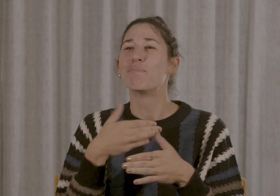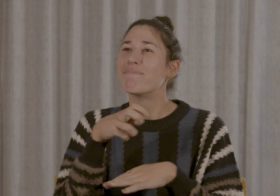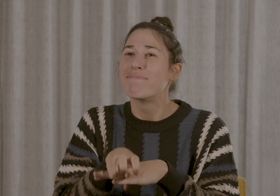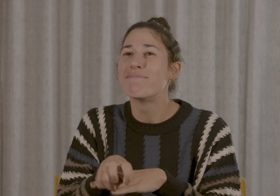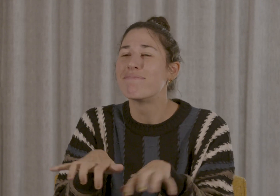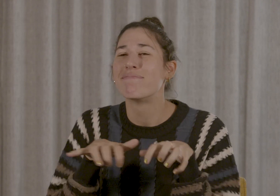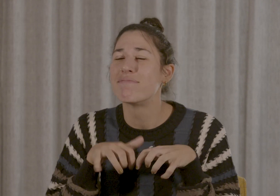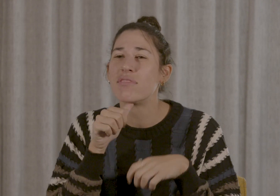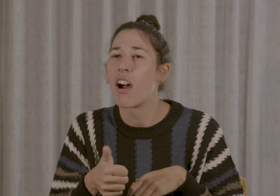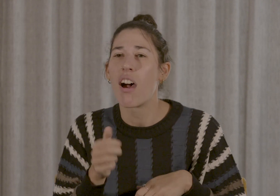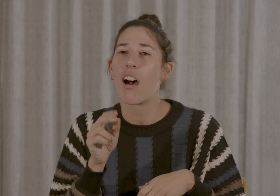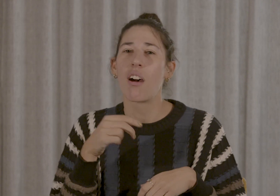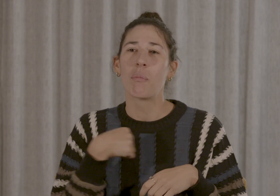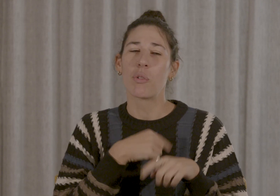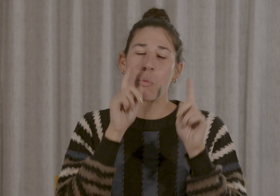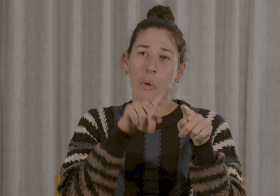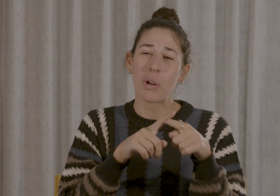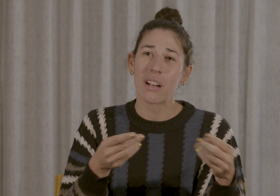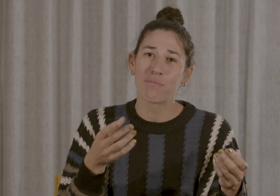We were not in a traditional classroom, but